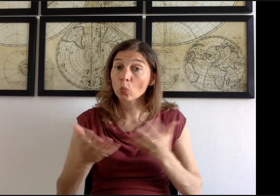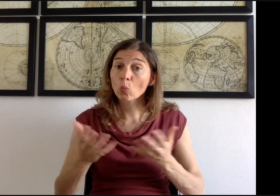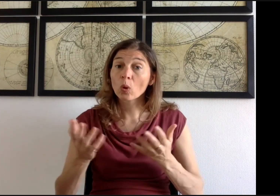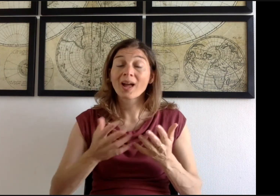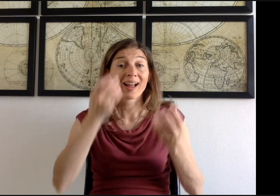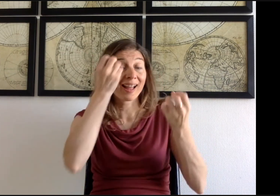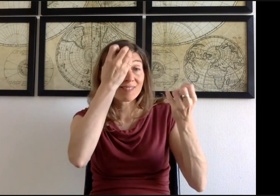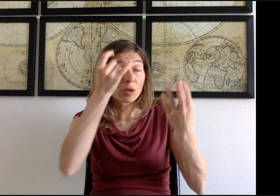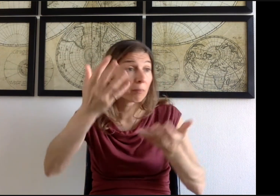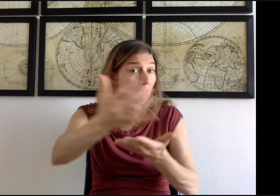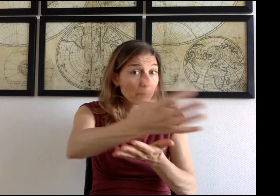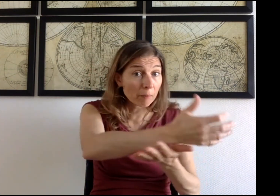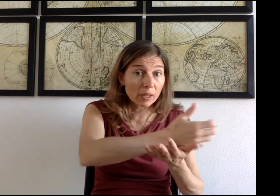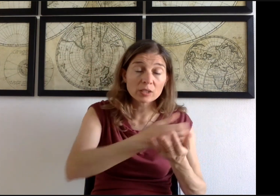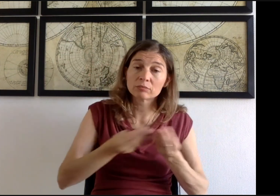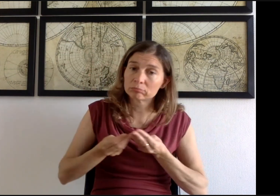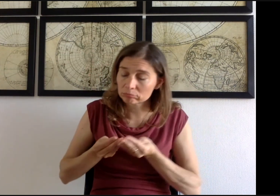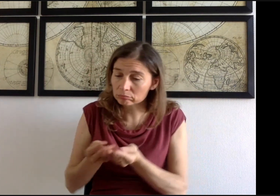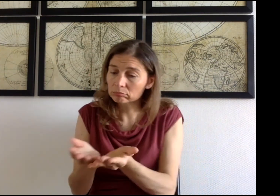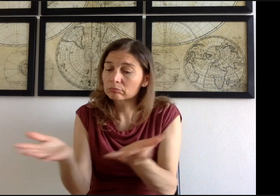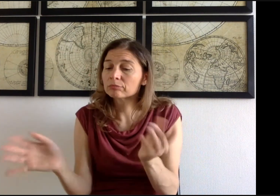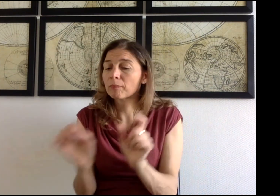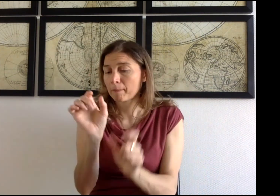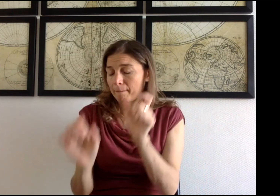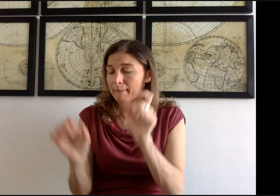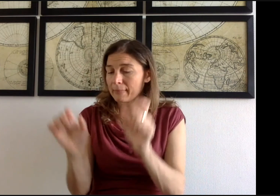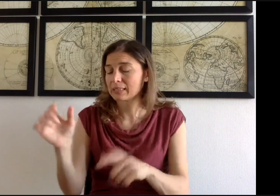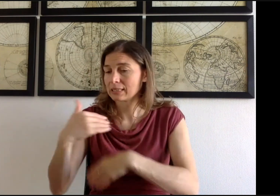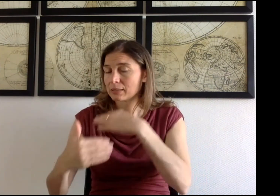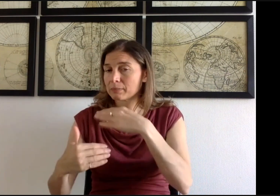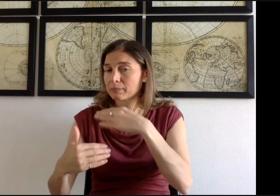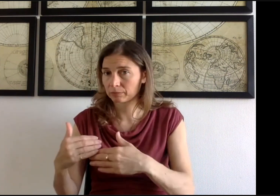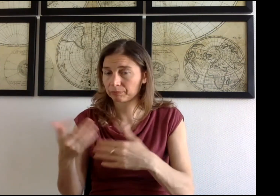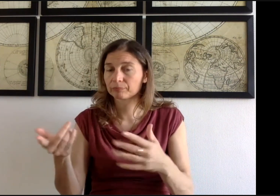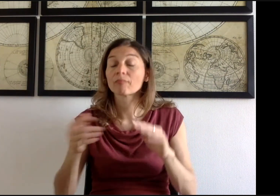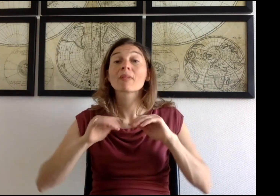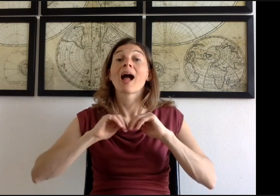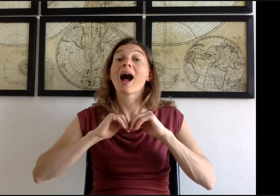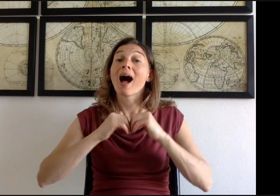[IN OTHER LANGUAGE]